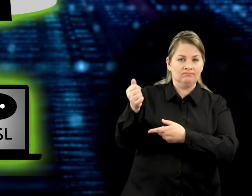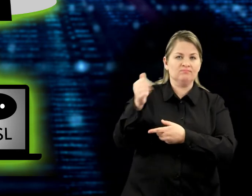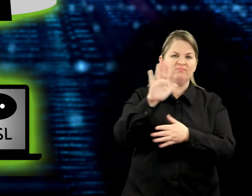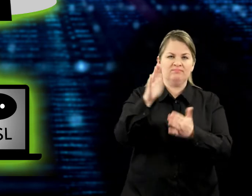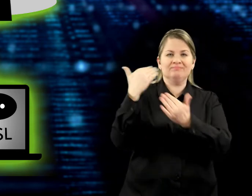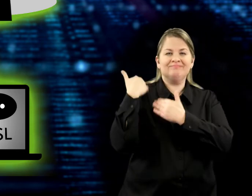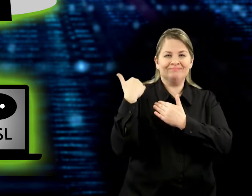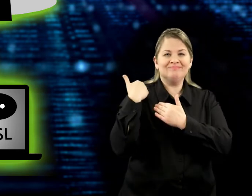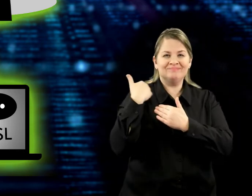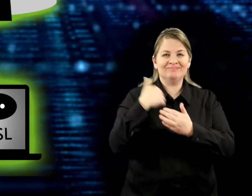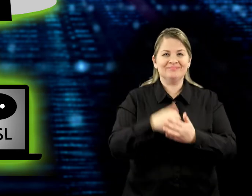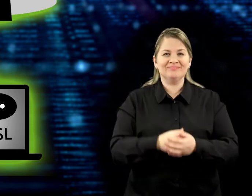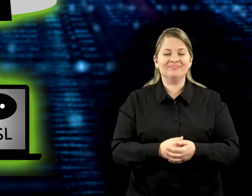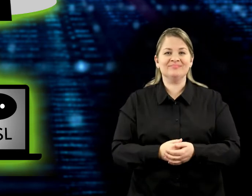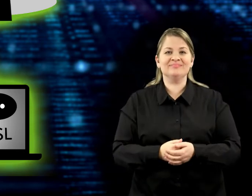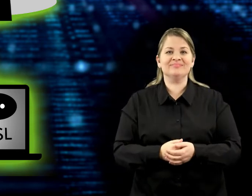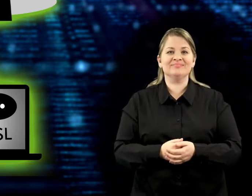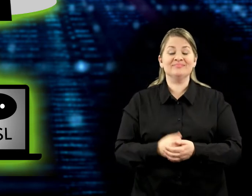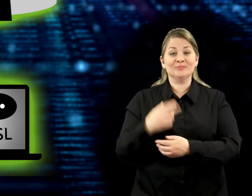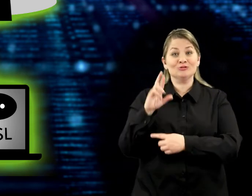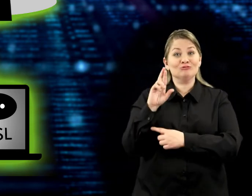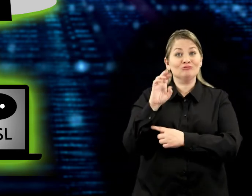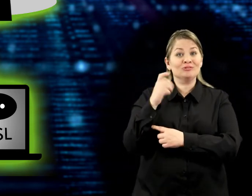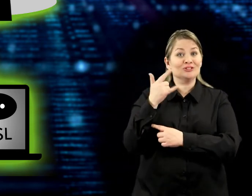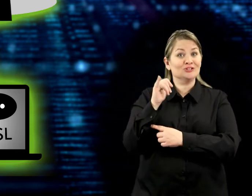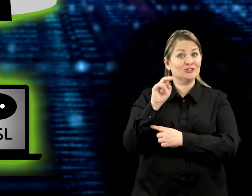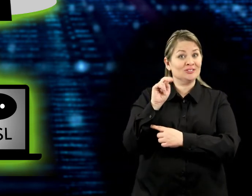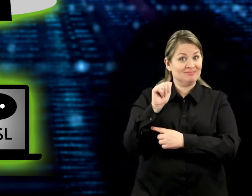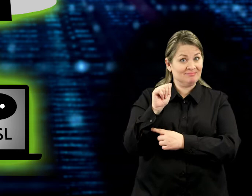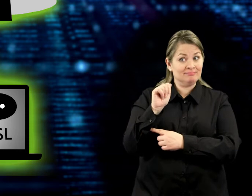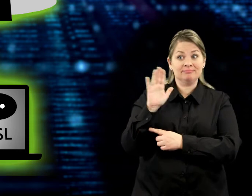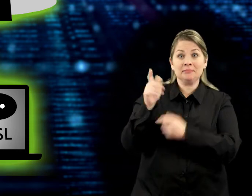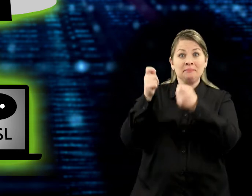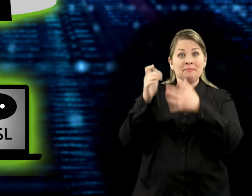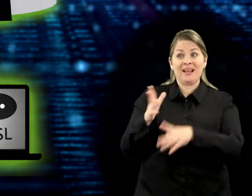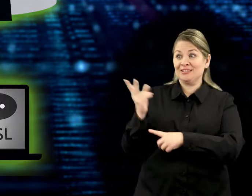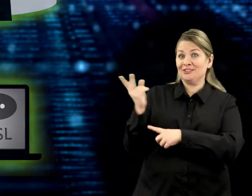through a direct billing arrangement with an interpreter referral service.